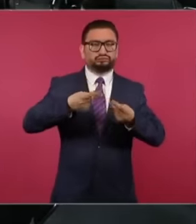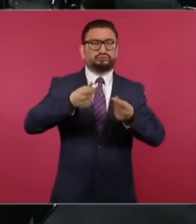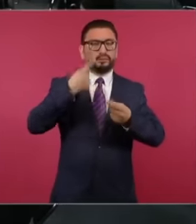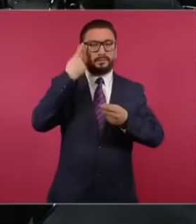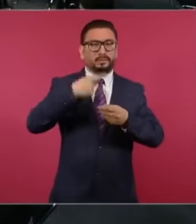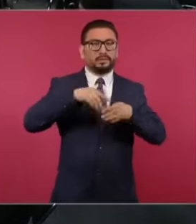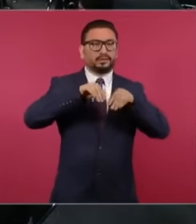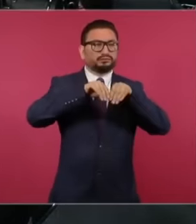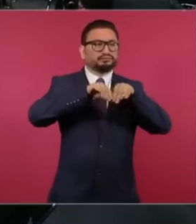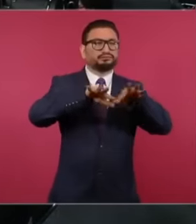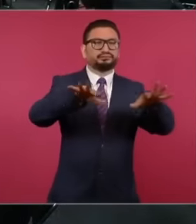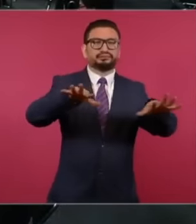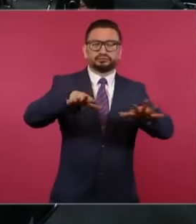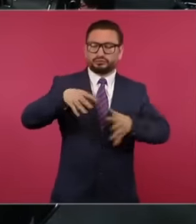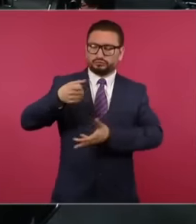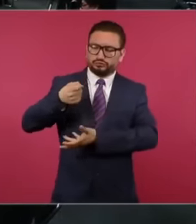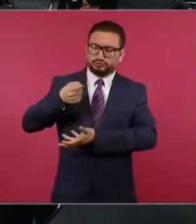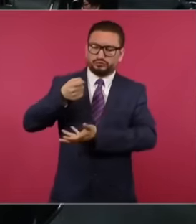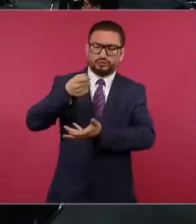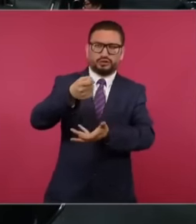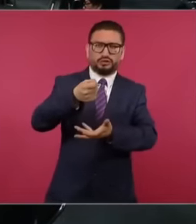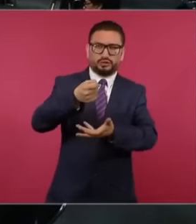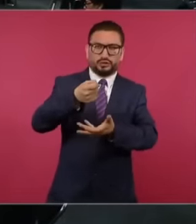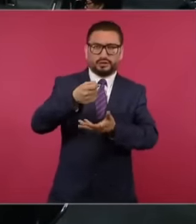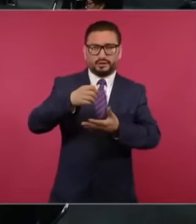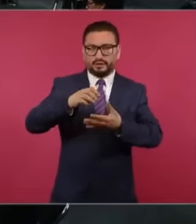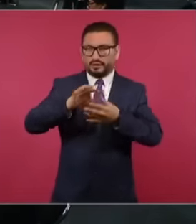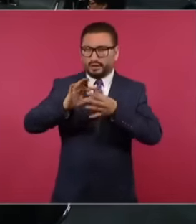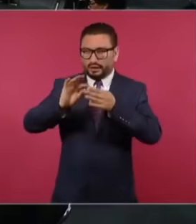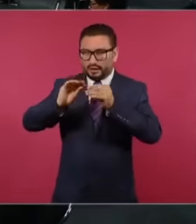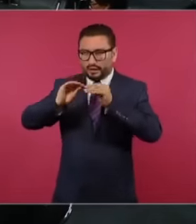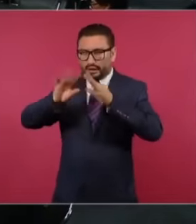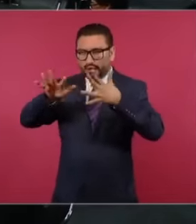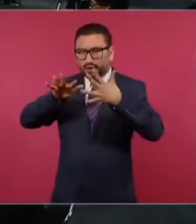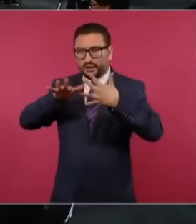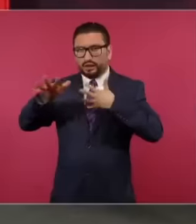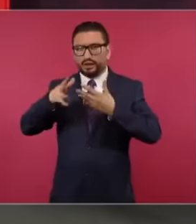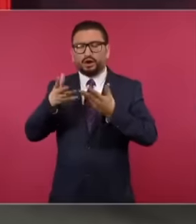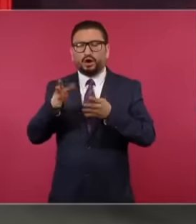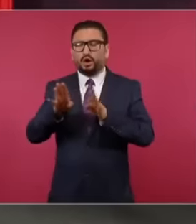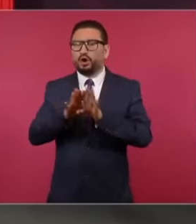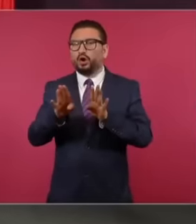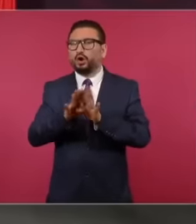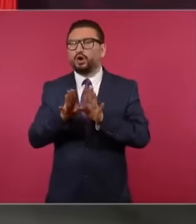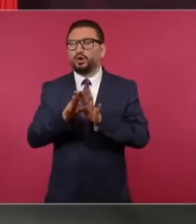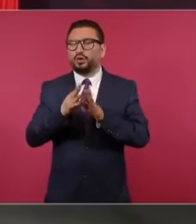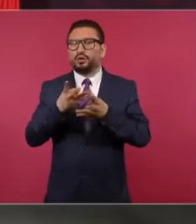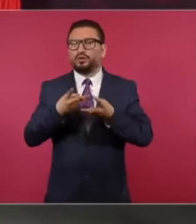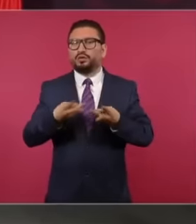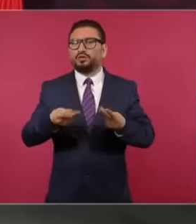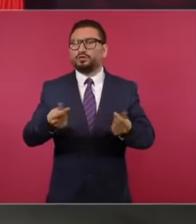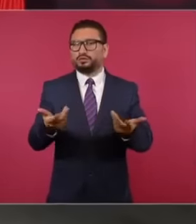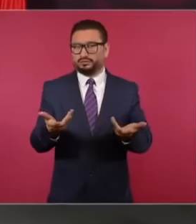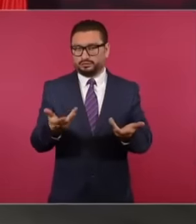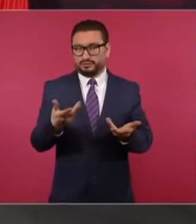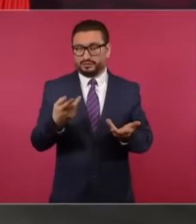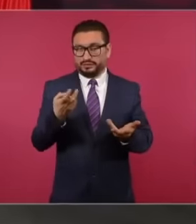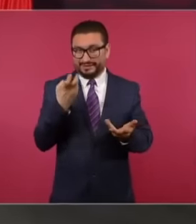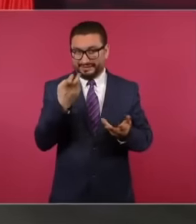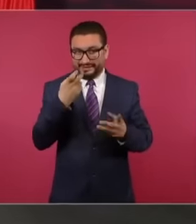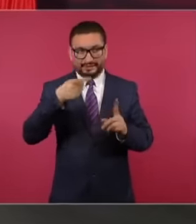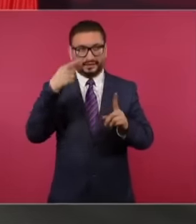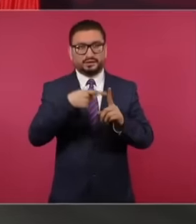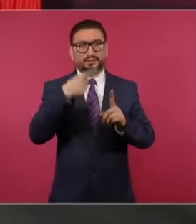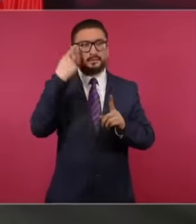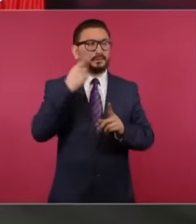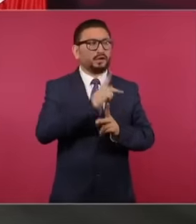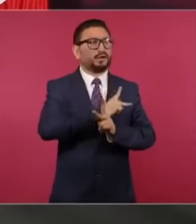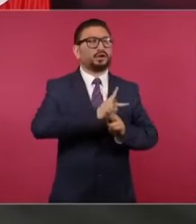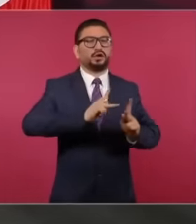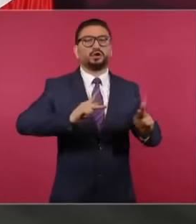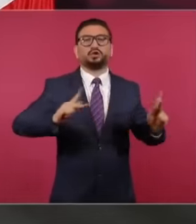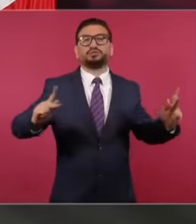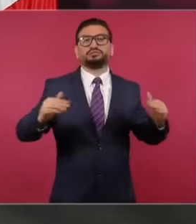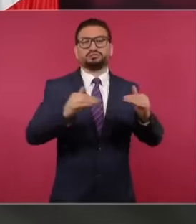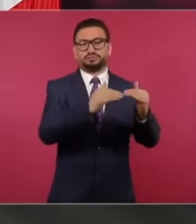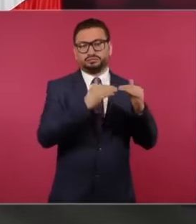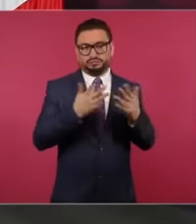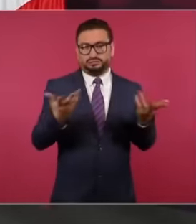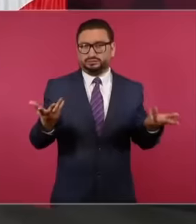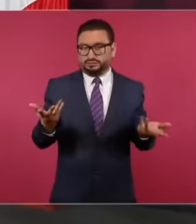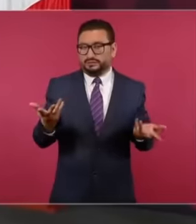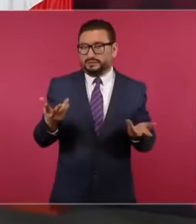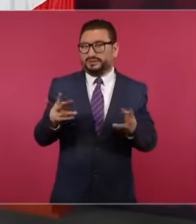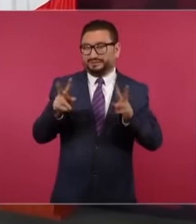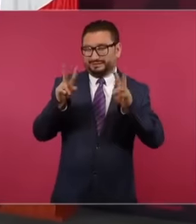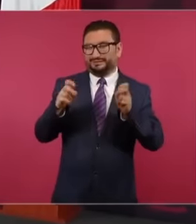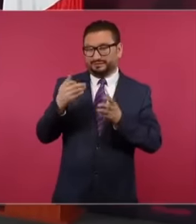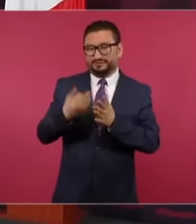Why is it not going to be transparent and that it is for everyone? It is a pending issue.